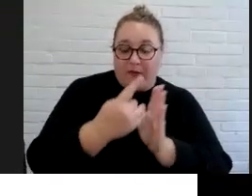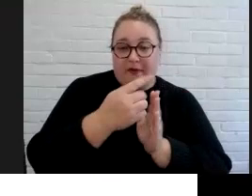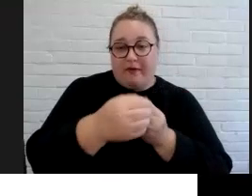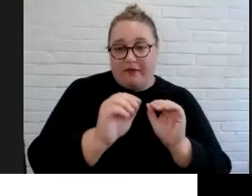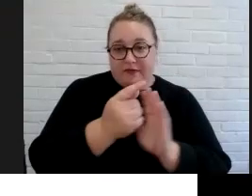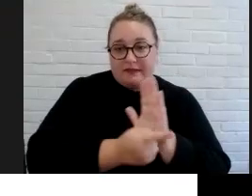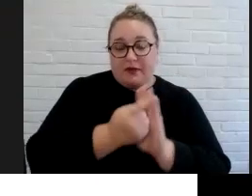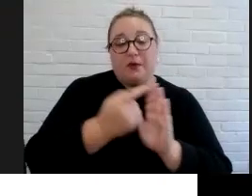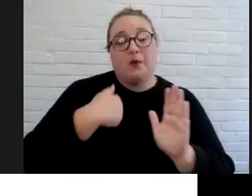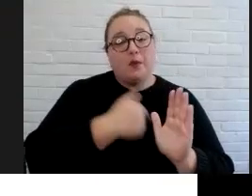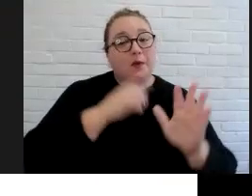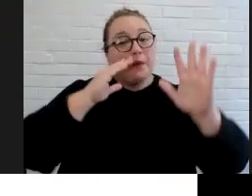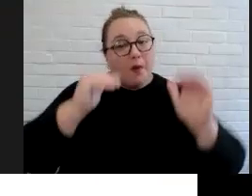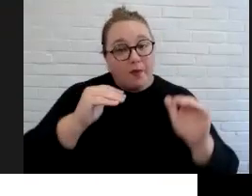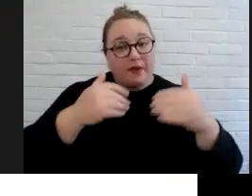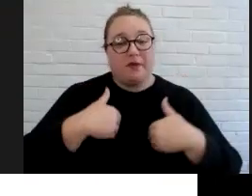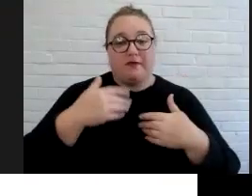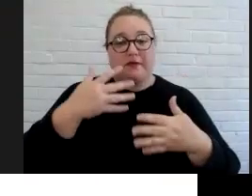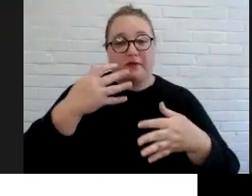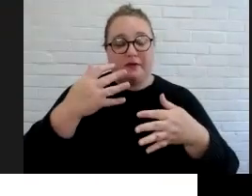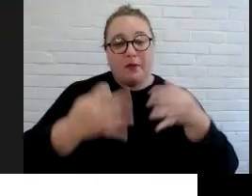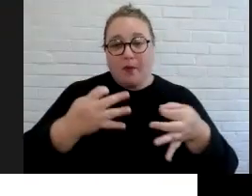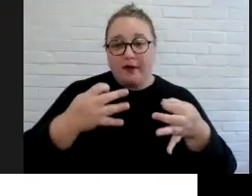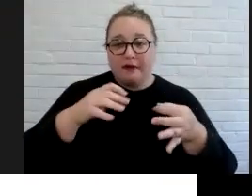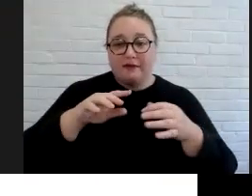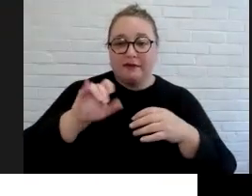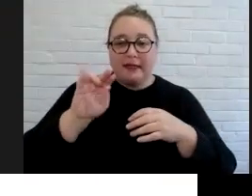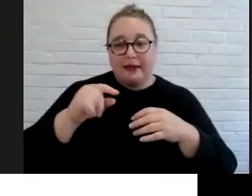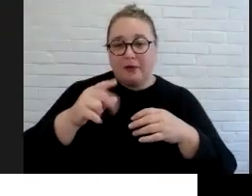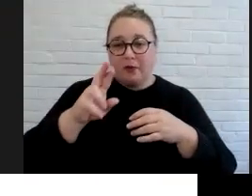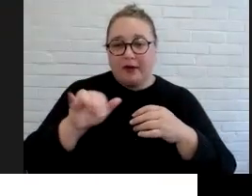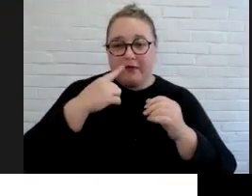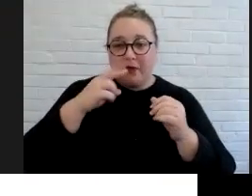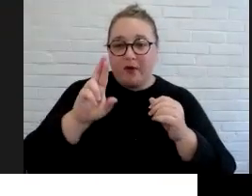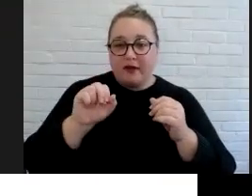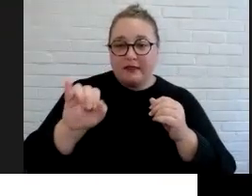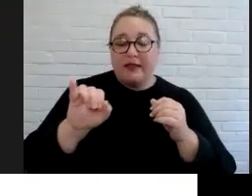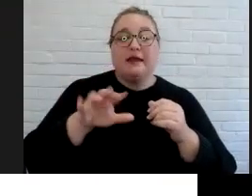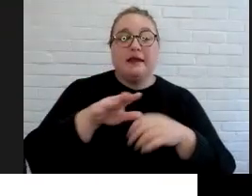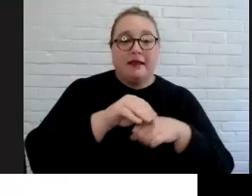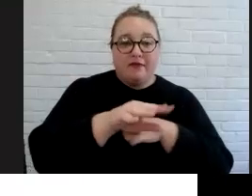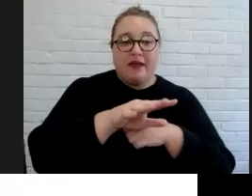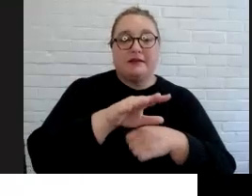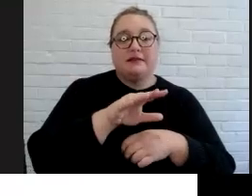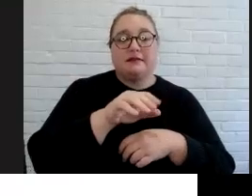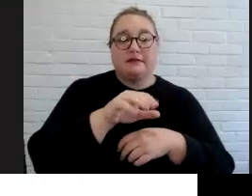RSI that affects Fresno City College and it does also affect Reedley, not so much Clovis and Madera.